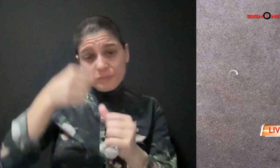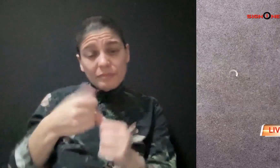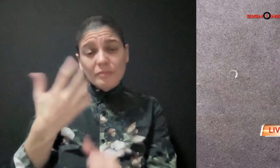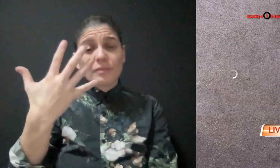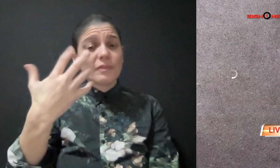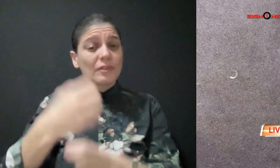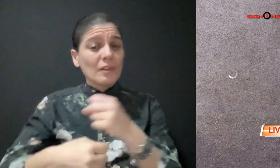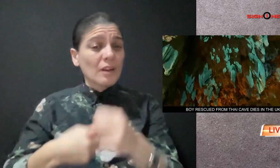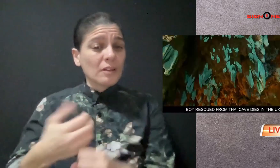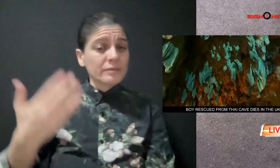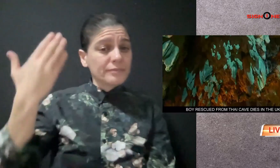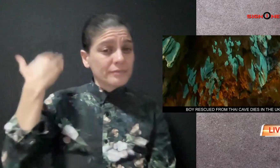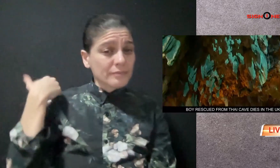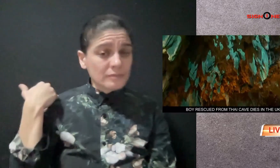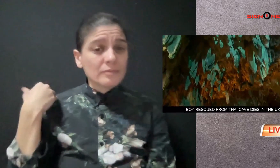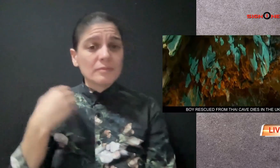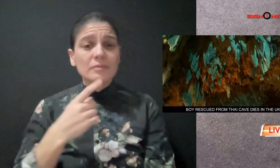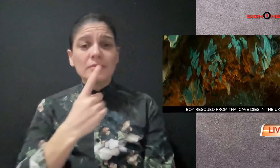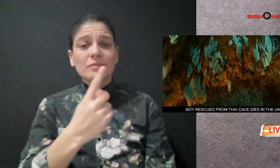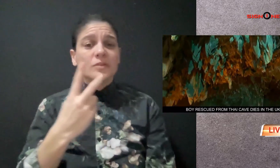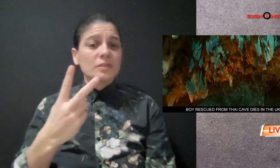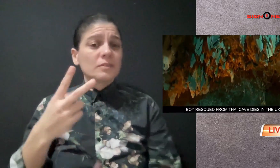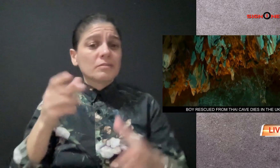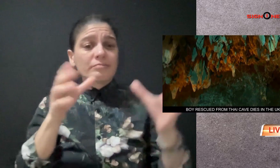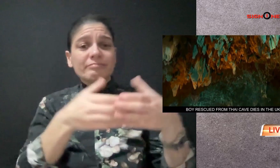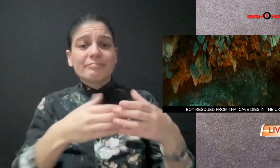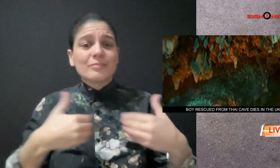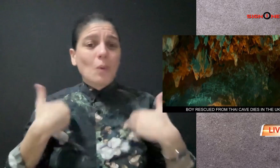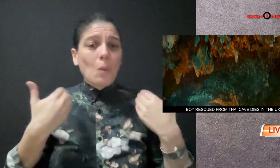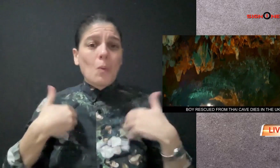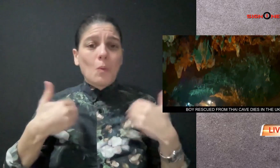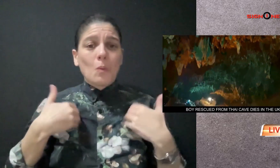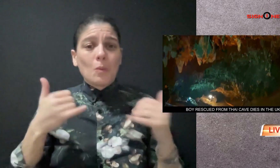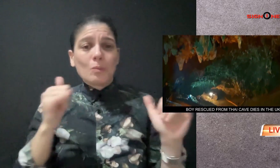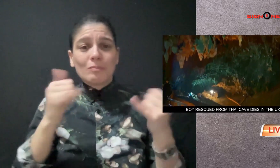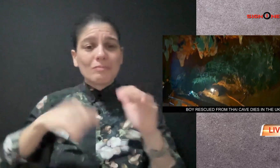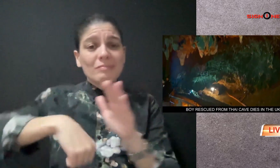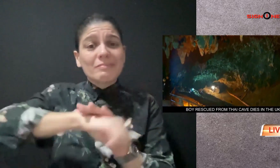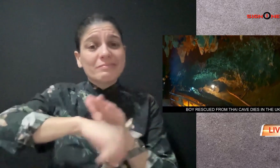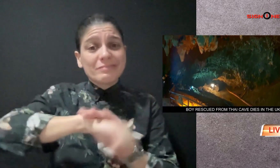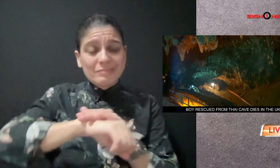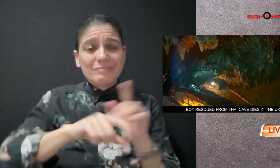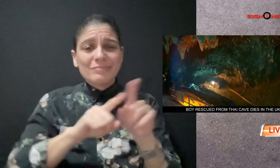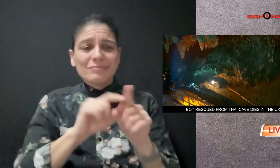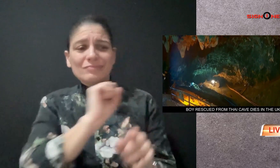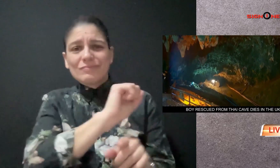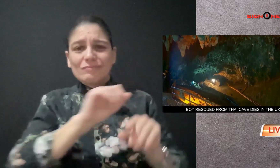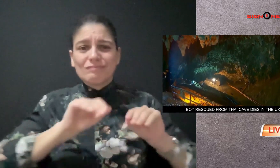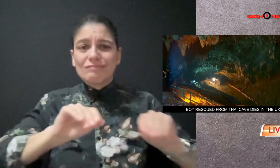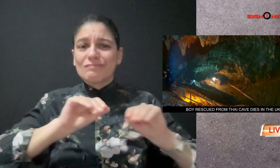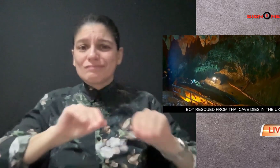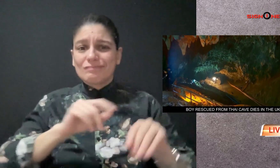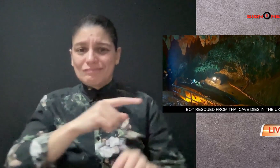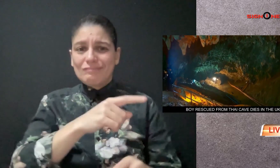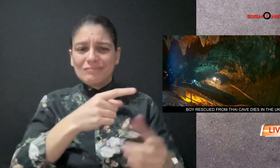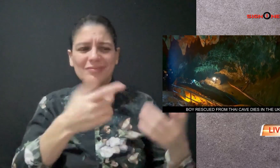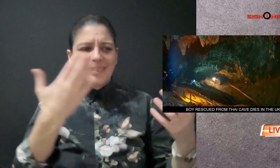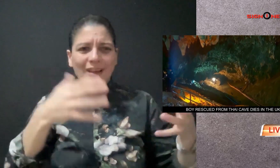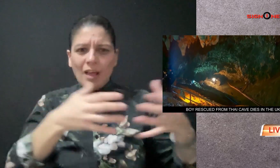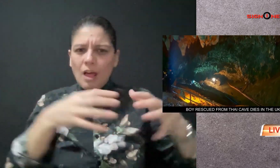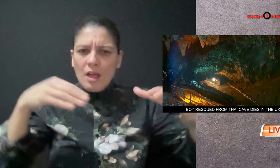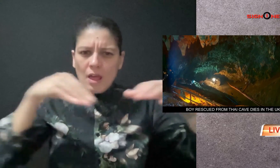if you remember five years ago 12 young soccer players and their coach wandered into a cave